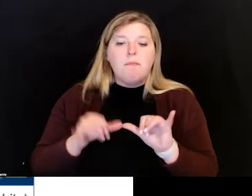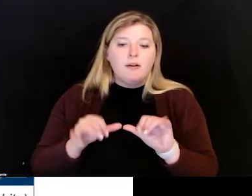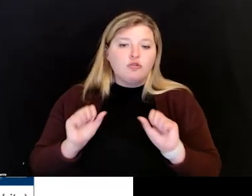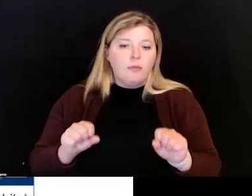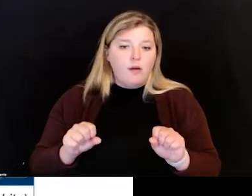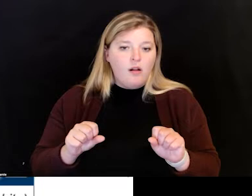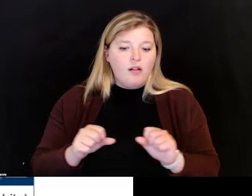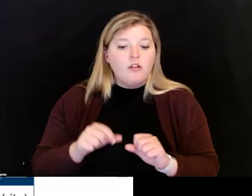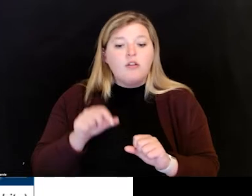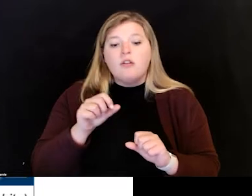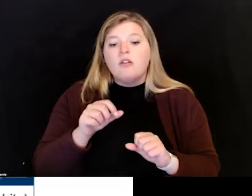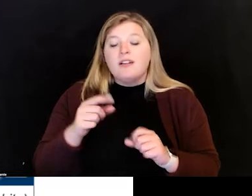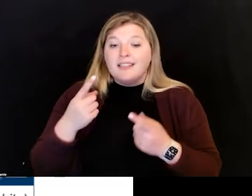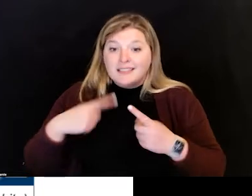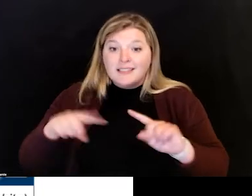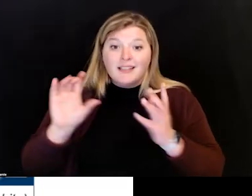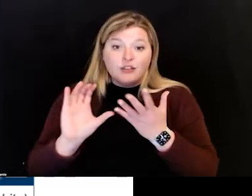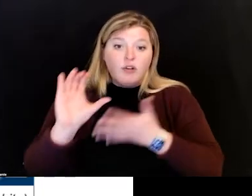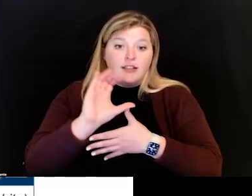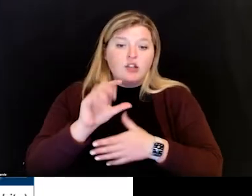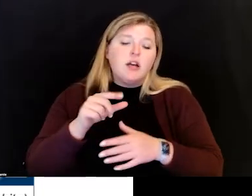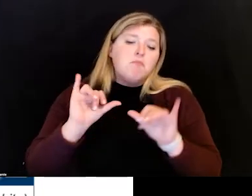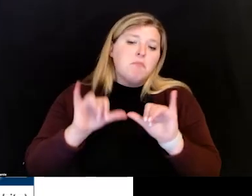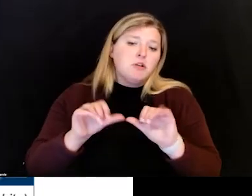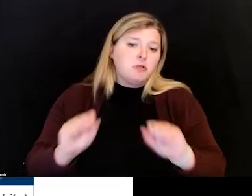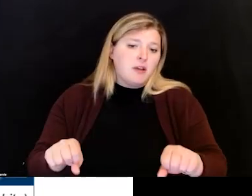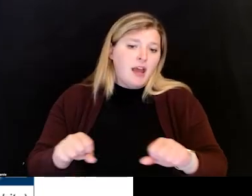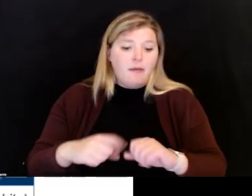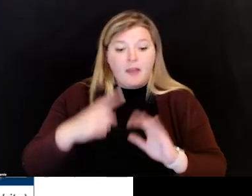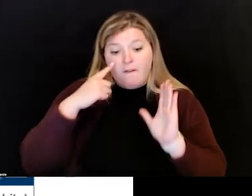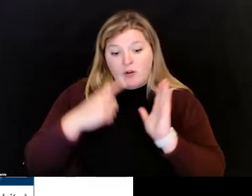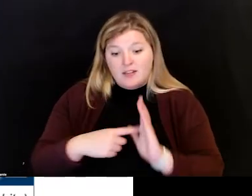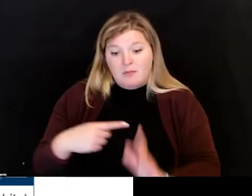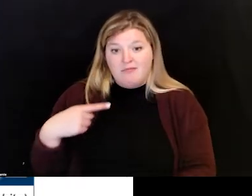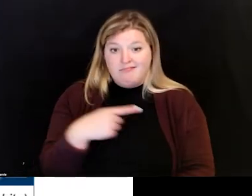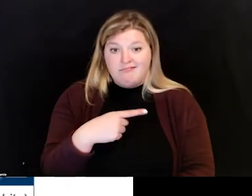You can measure the success criteria. In the example on screen here, we have